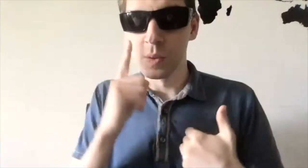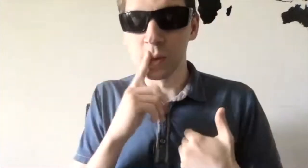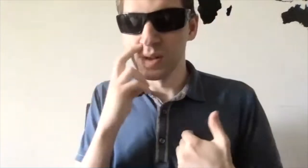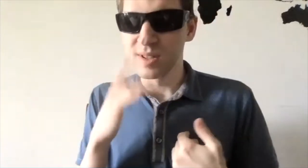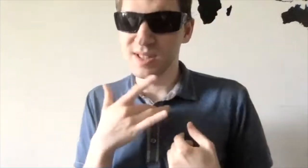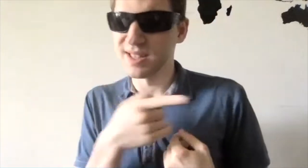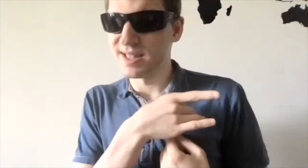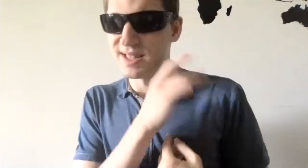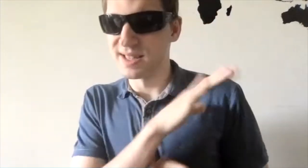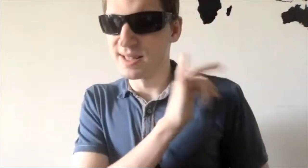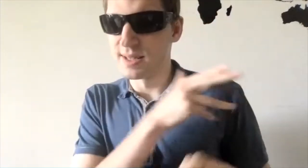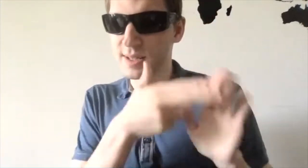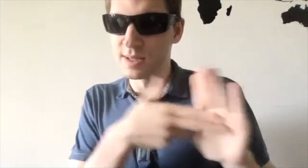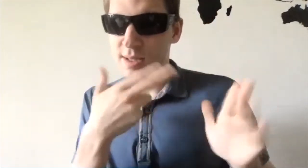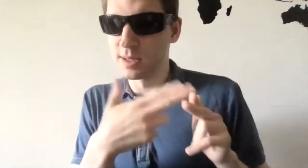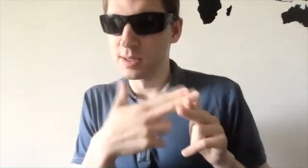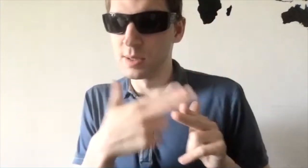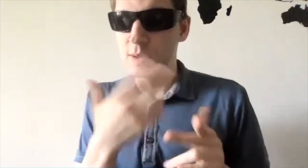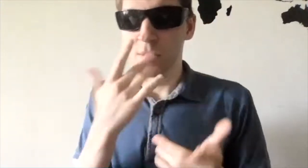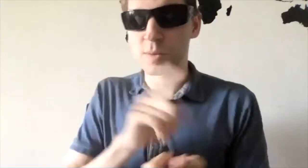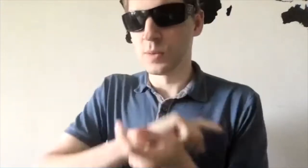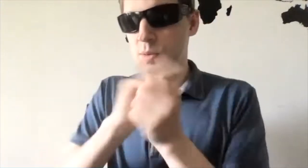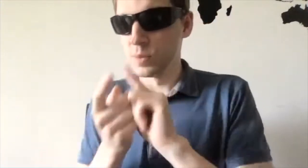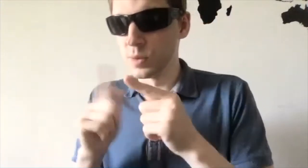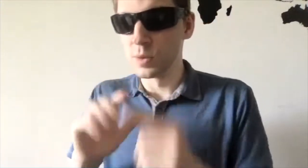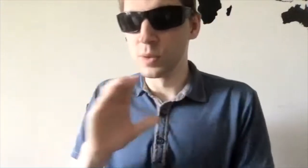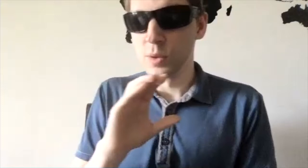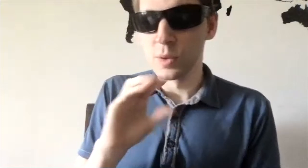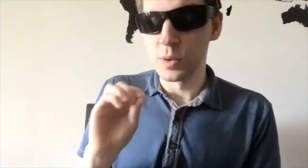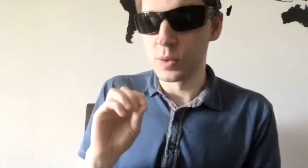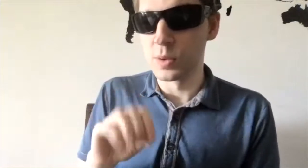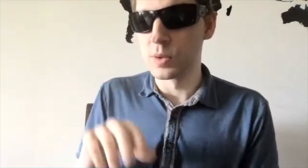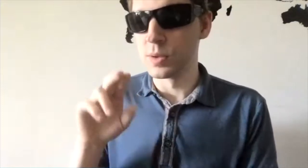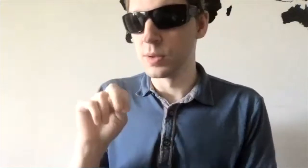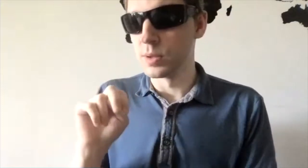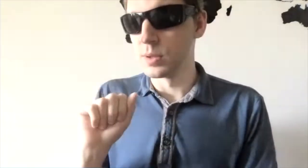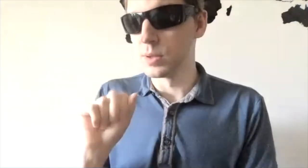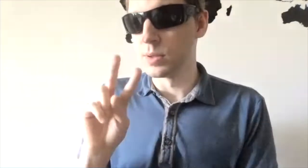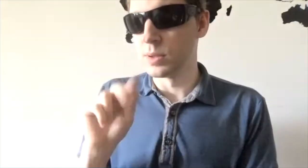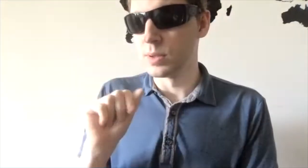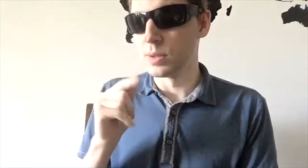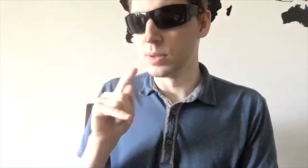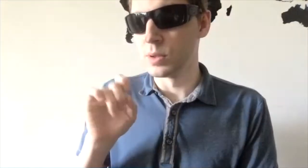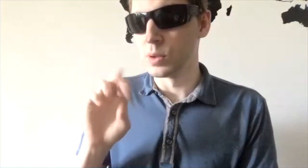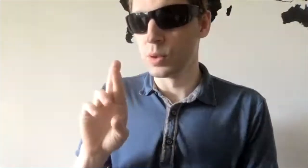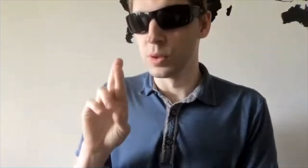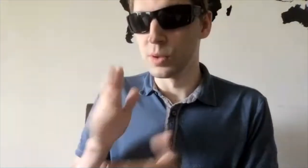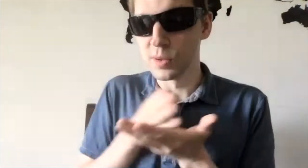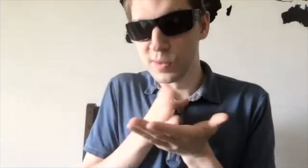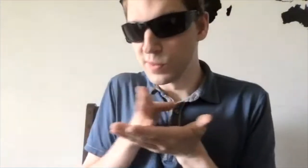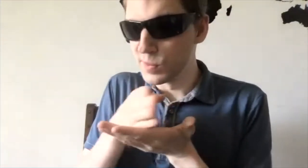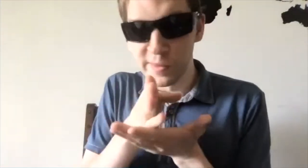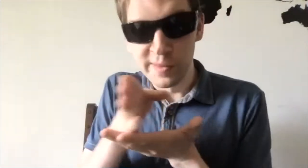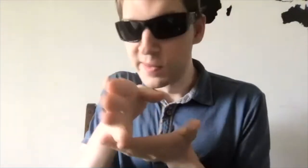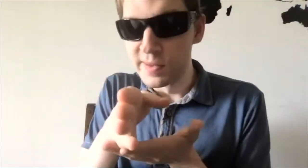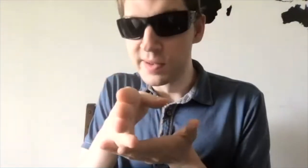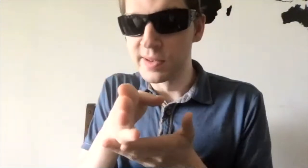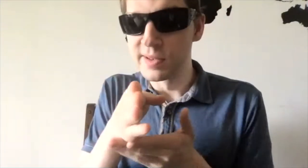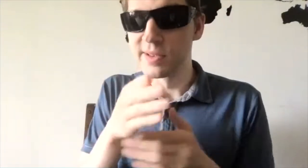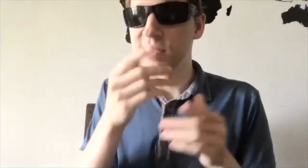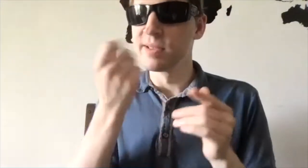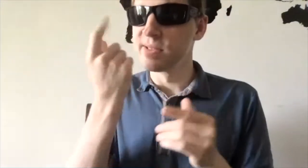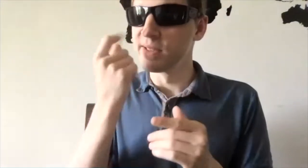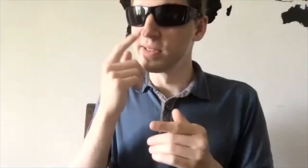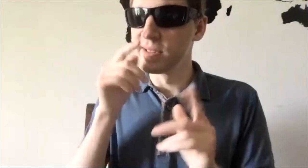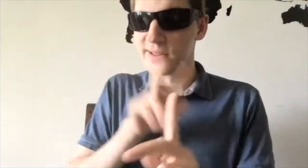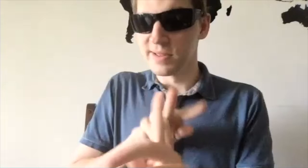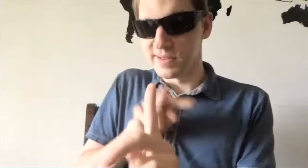Really that term is pretty outdated. We're using the word co-navigator now.